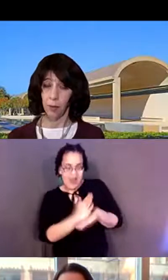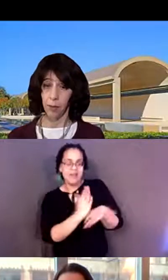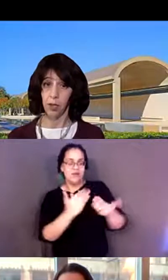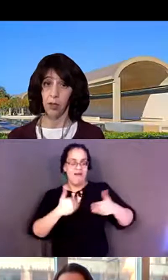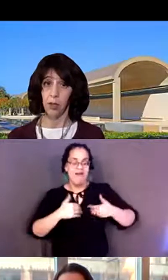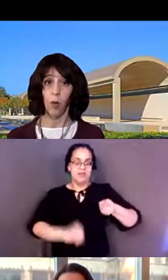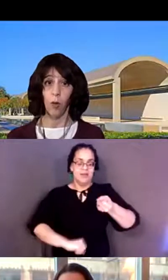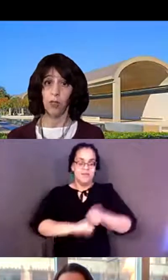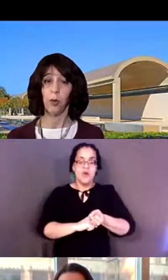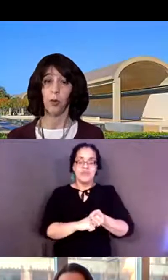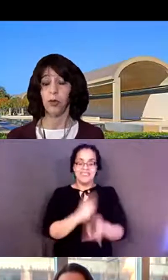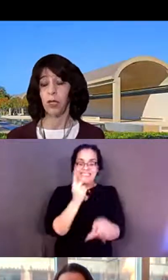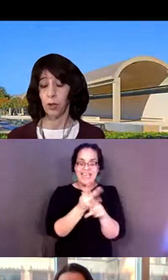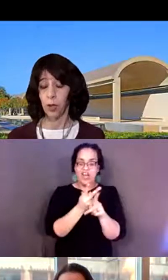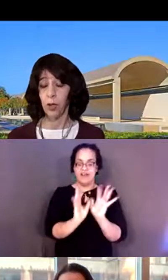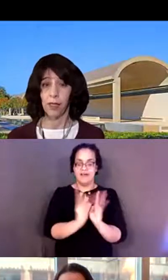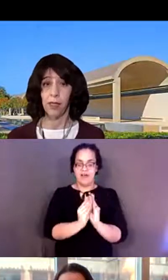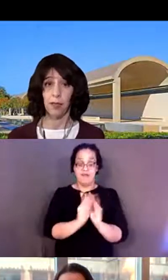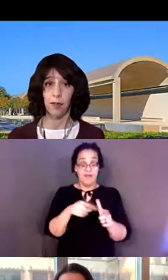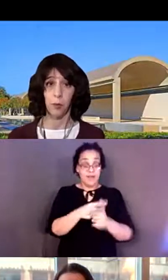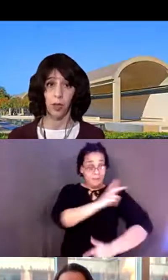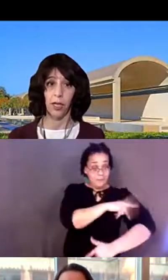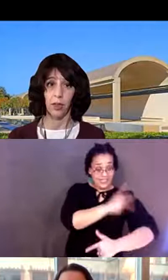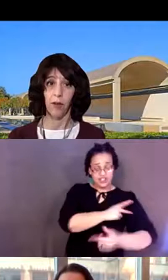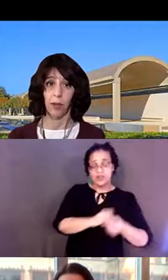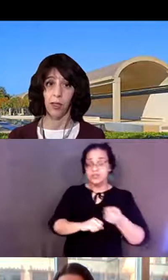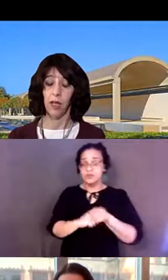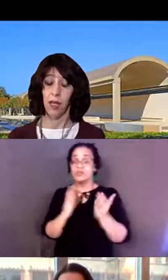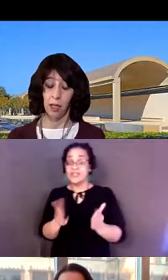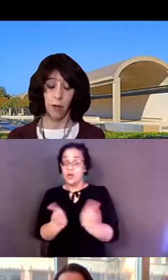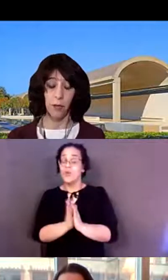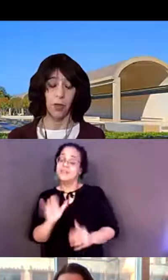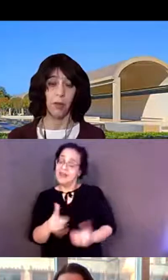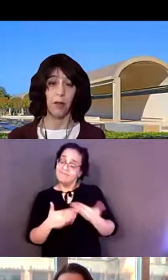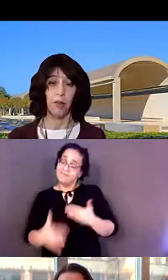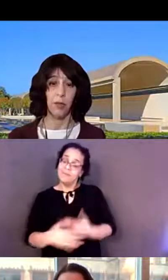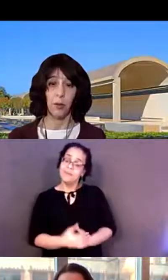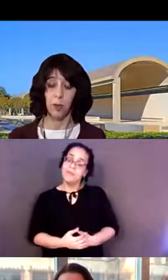patient or the support person can request that support care conference. The